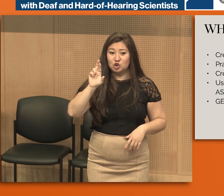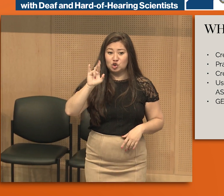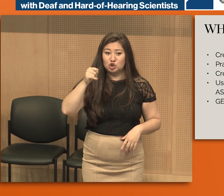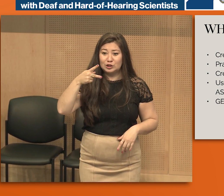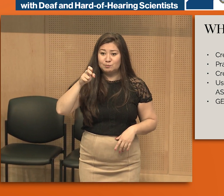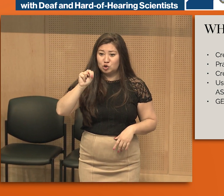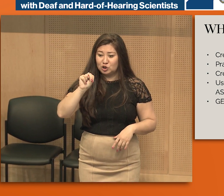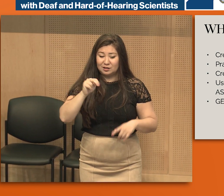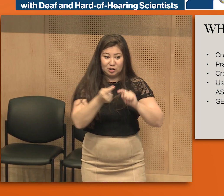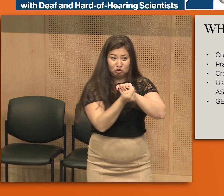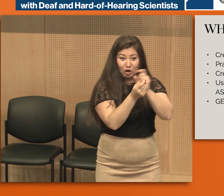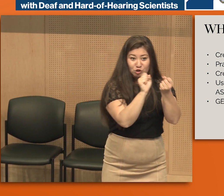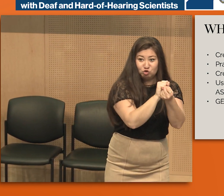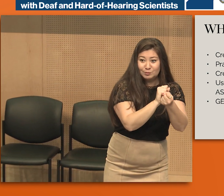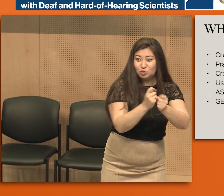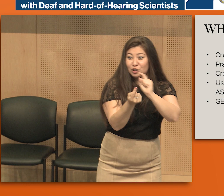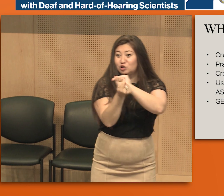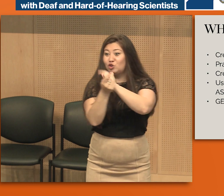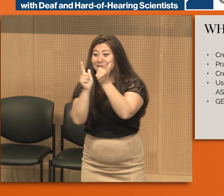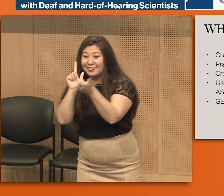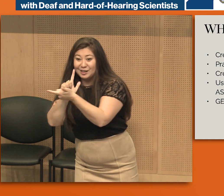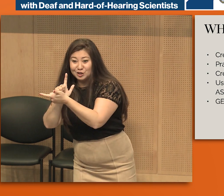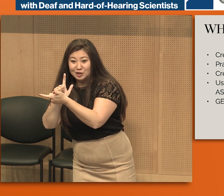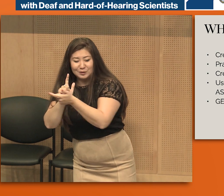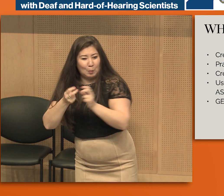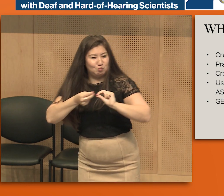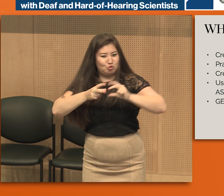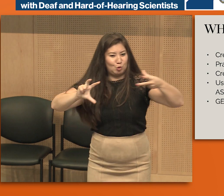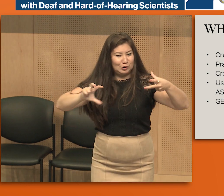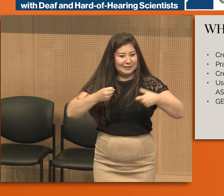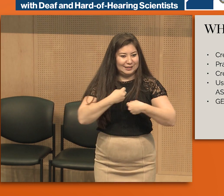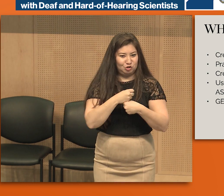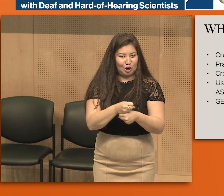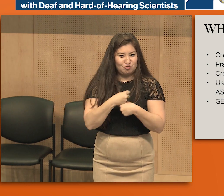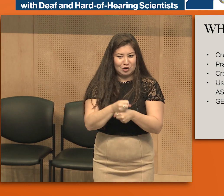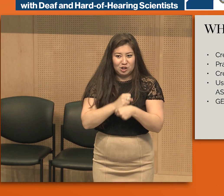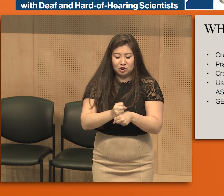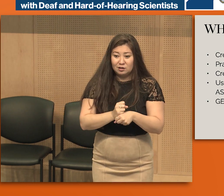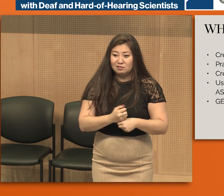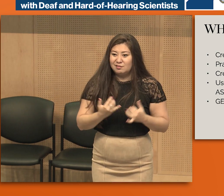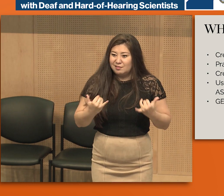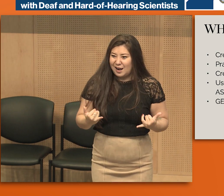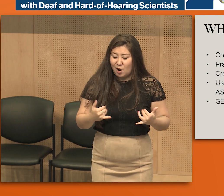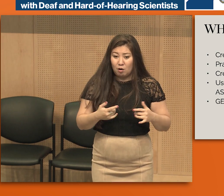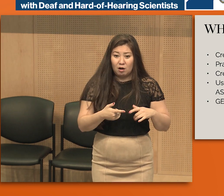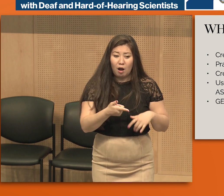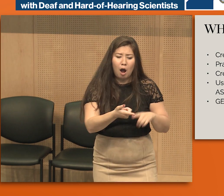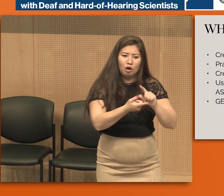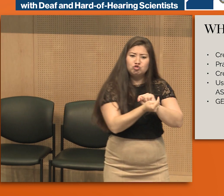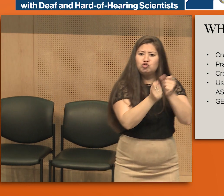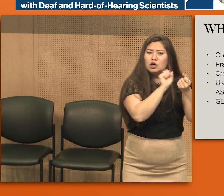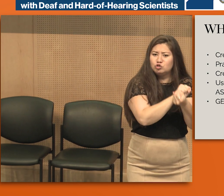Or if you're talking about transcription or translation or protein generation,